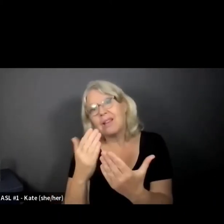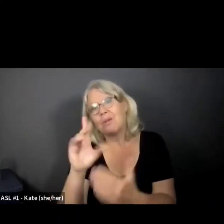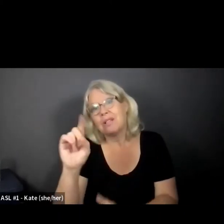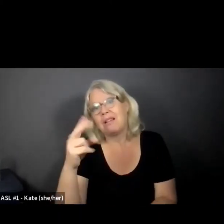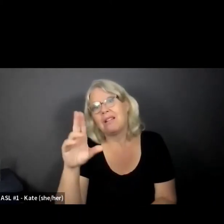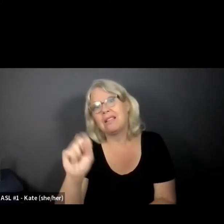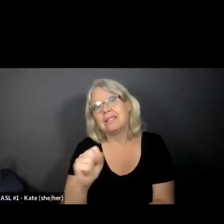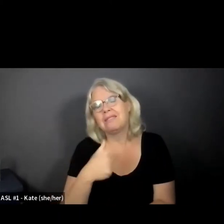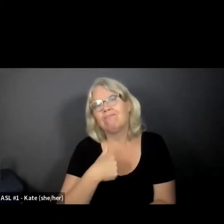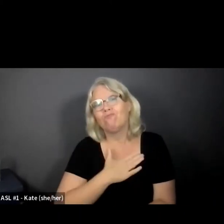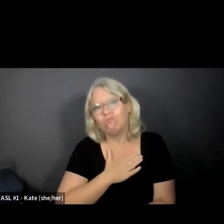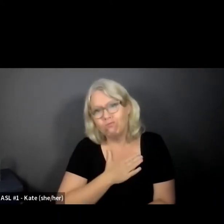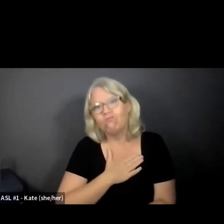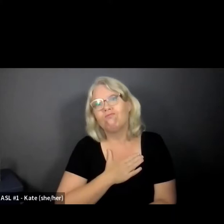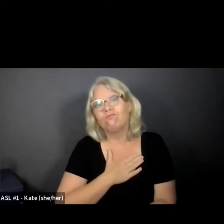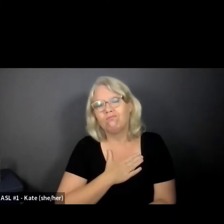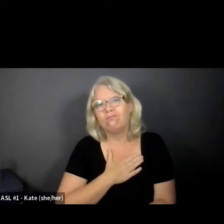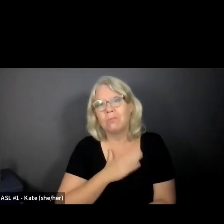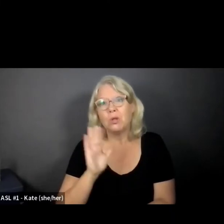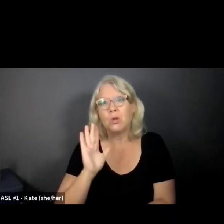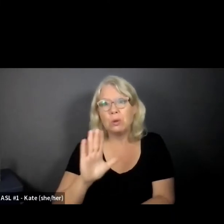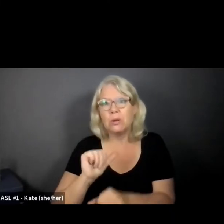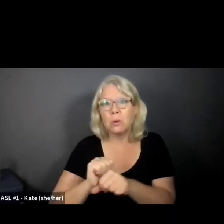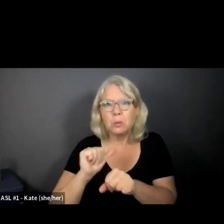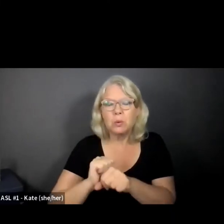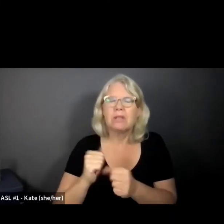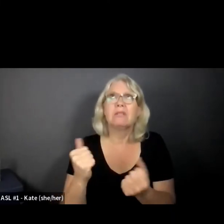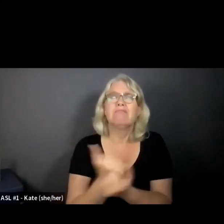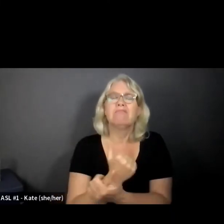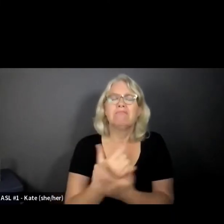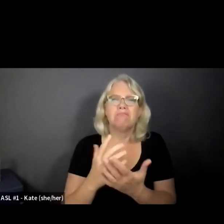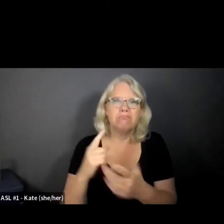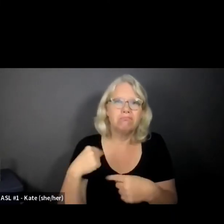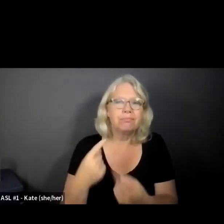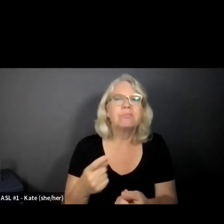I SINCERELY THANK YOU FOR EVERYTHING YOU DO FOR ARCH.